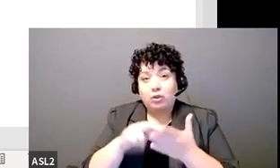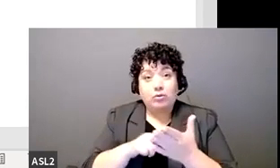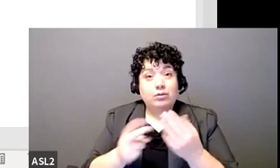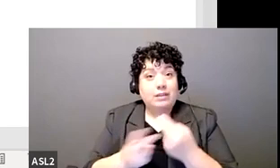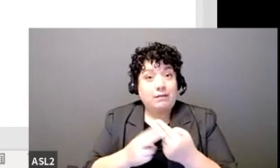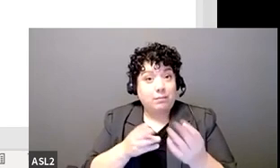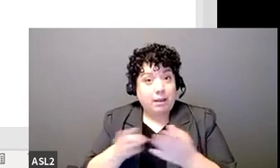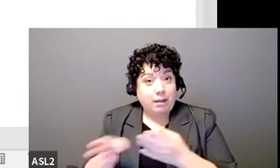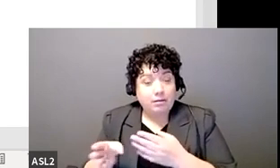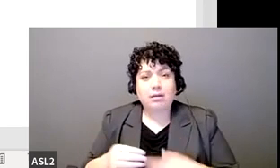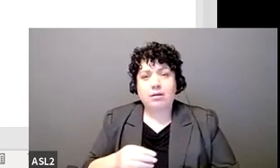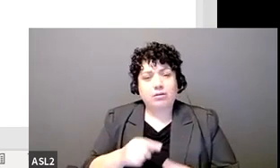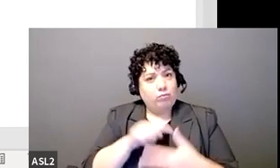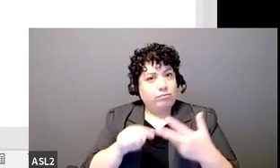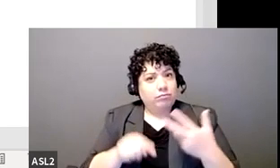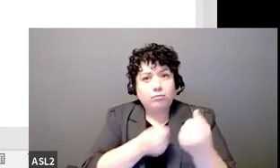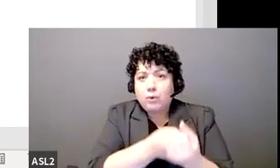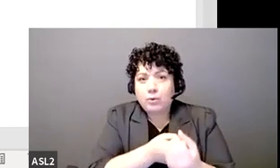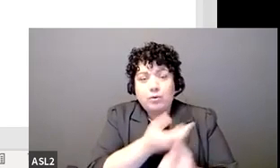and supporting people who are eligible to access these to access them